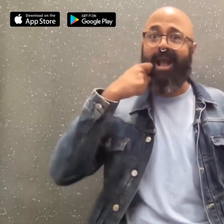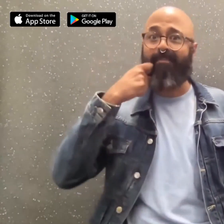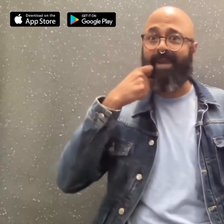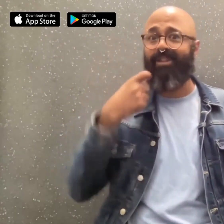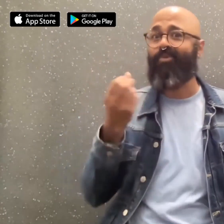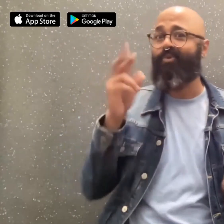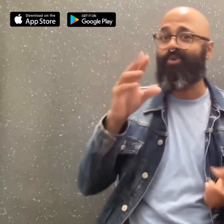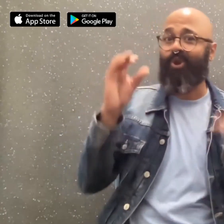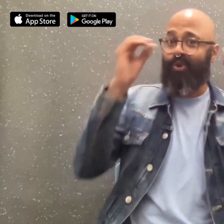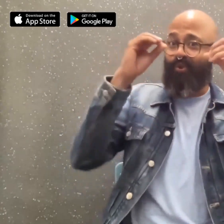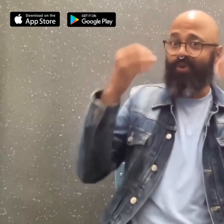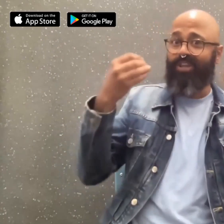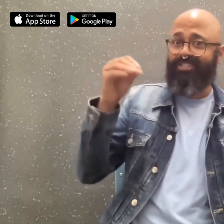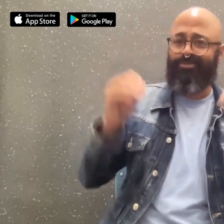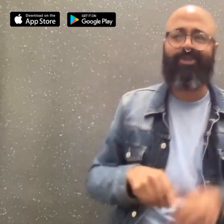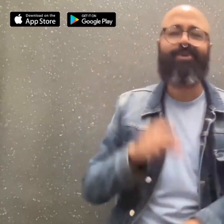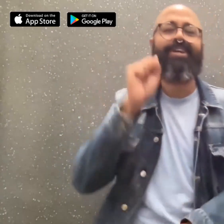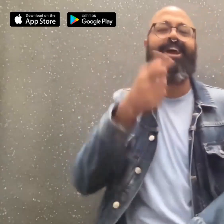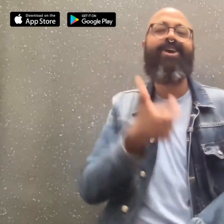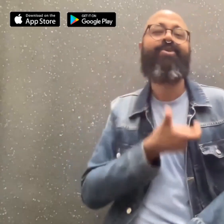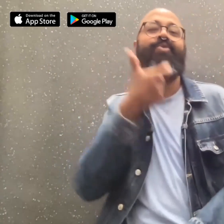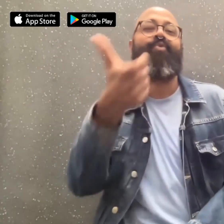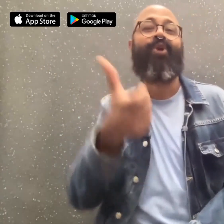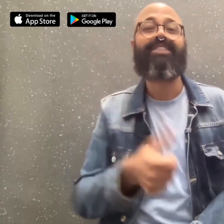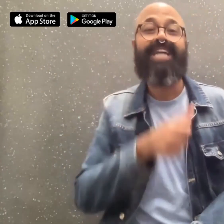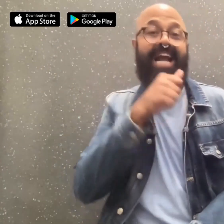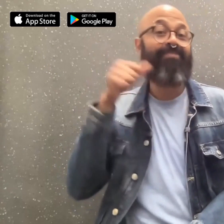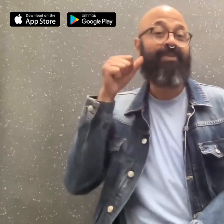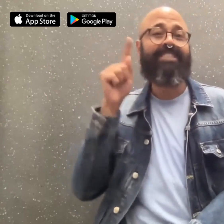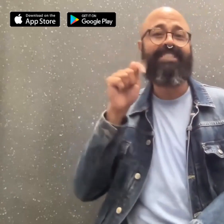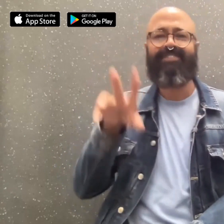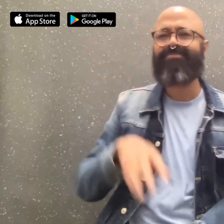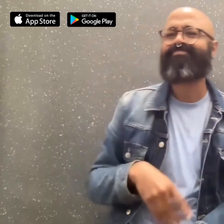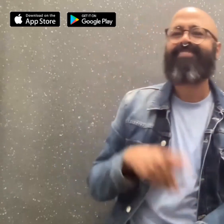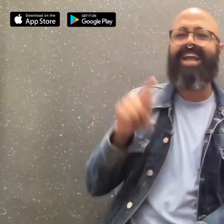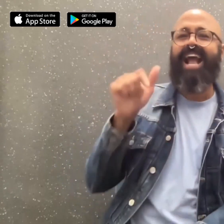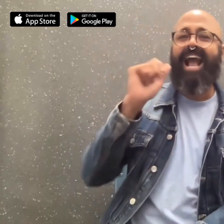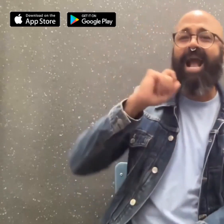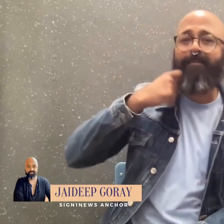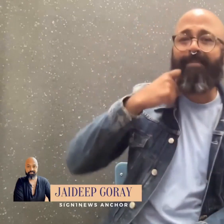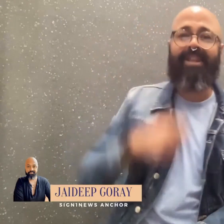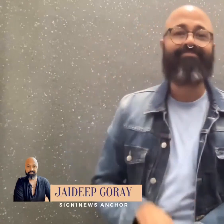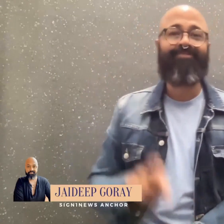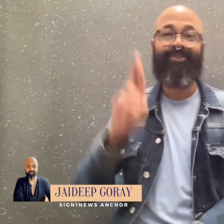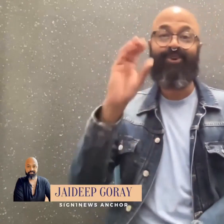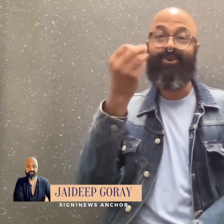or Google Play Store on your smartphone, and you can also watch on Apple tv, Amazon and Roku.